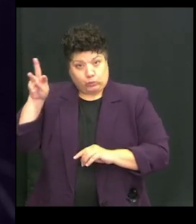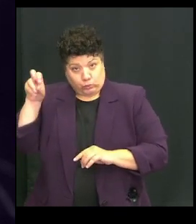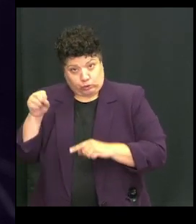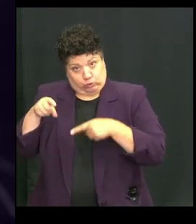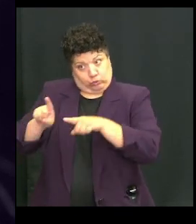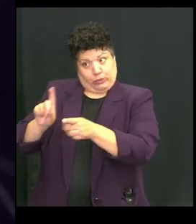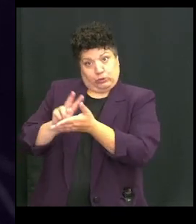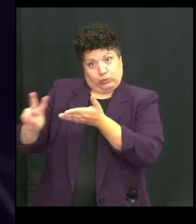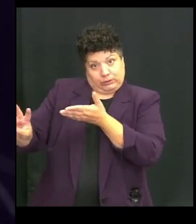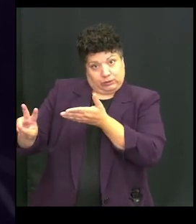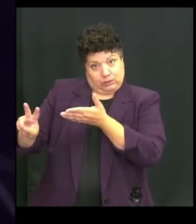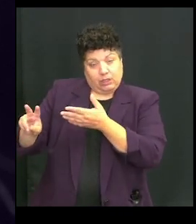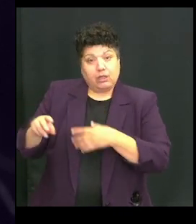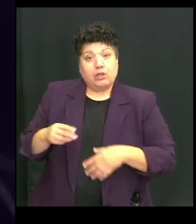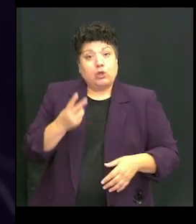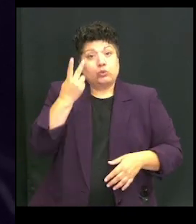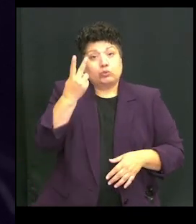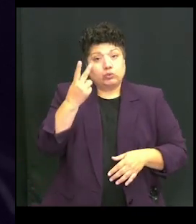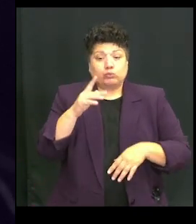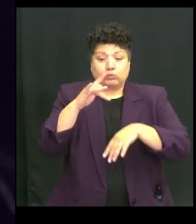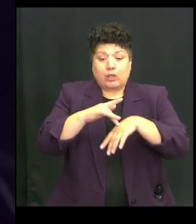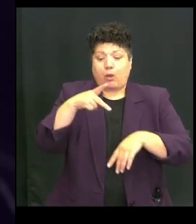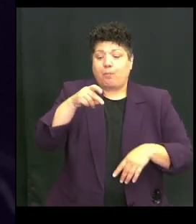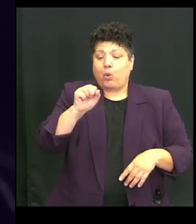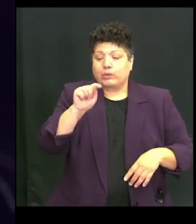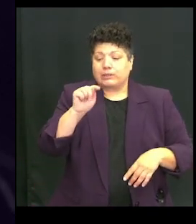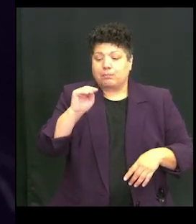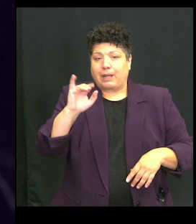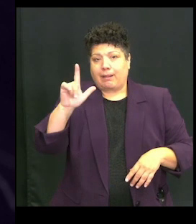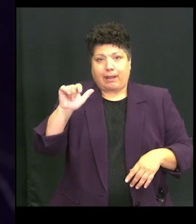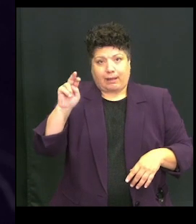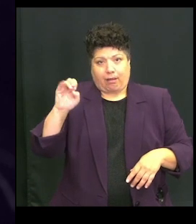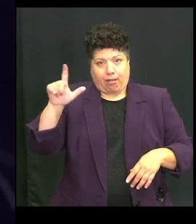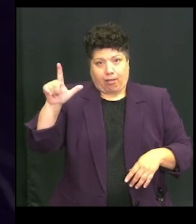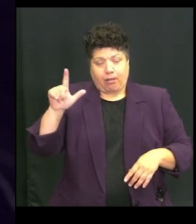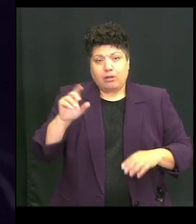Two people visited the Post Millennial, no one visited rebel.ca,